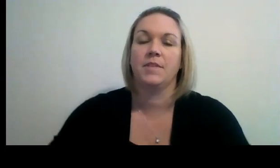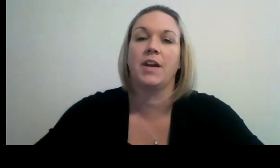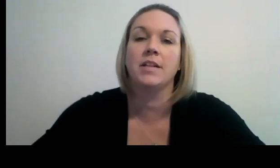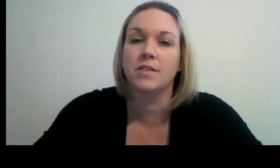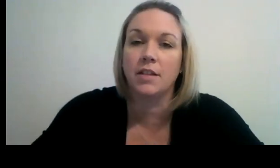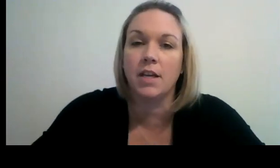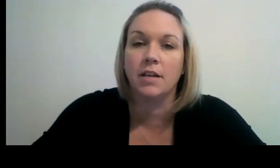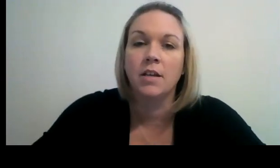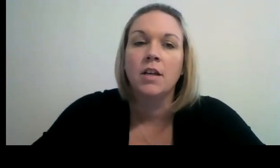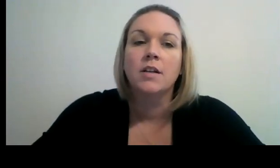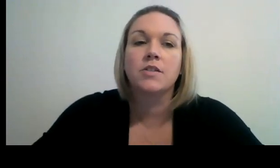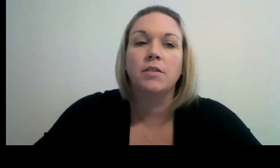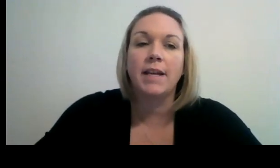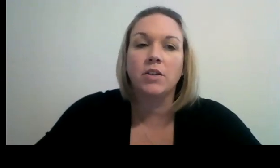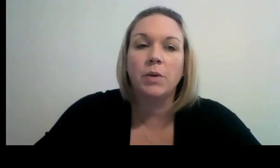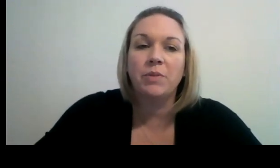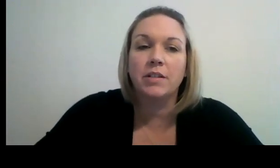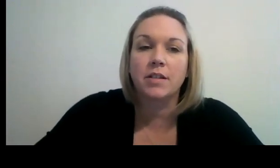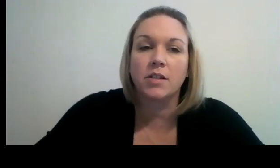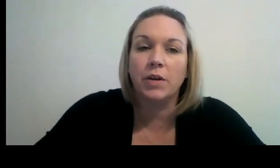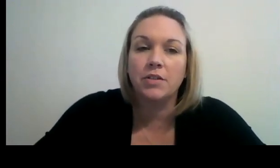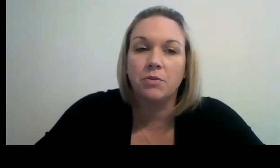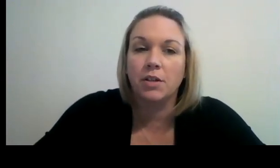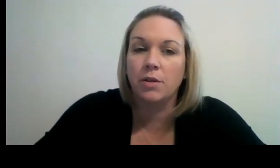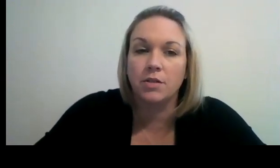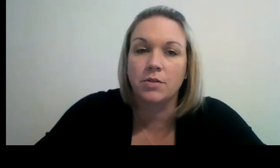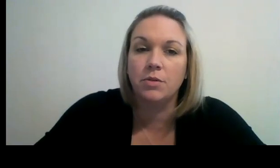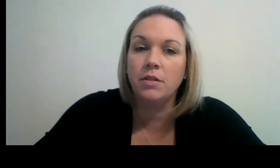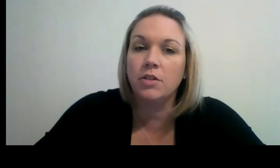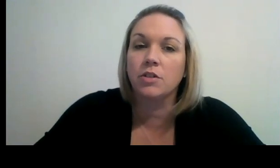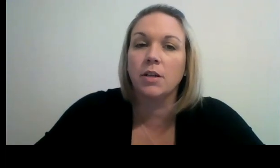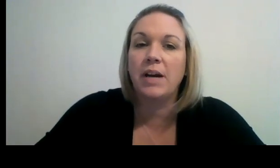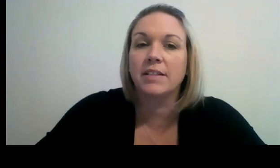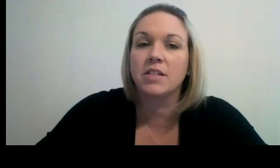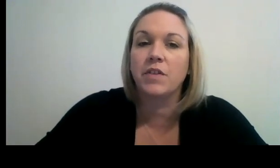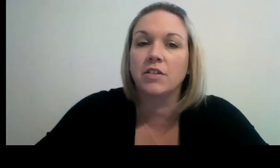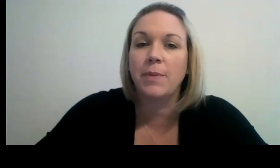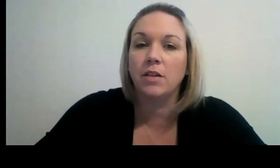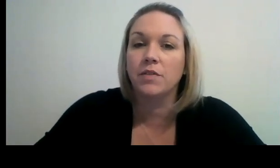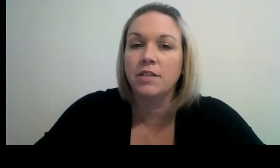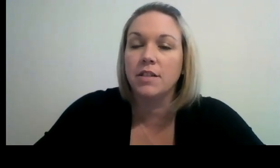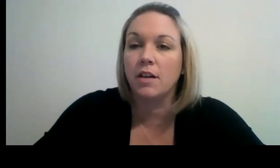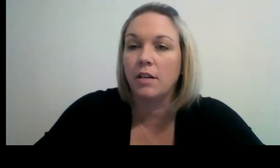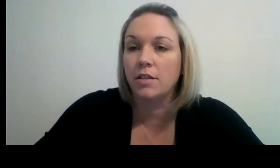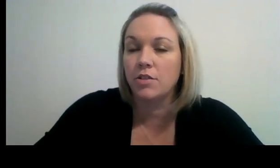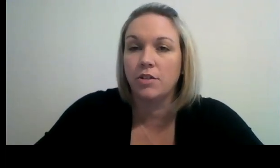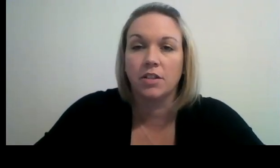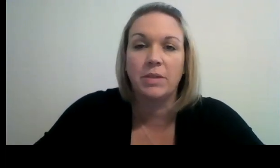Okay, so that's it! So later when we discuss where you are going to school, you're going to practice fingerspelling Valencia College and you're going to be